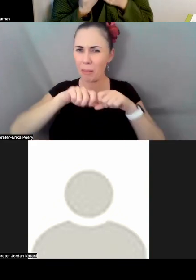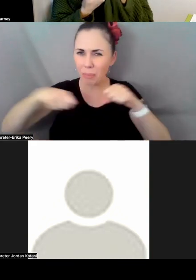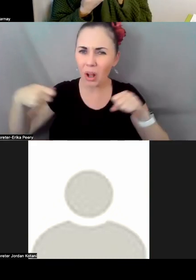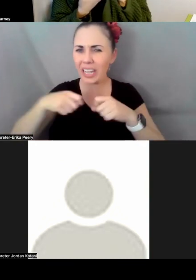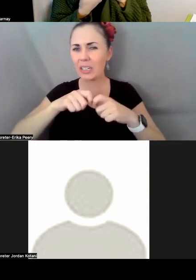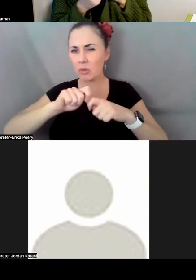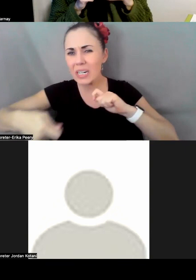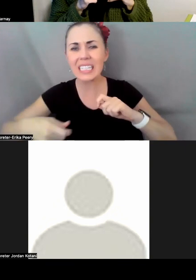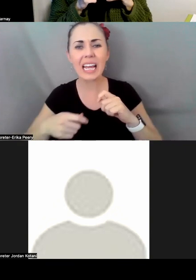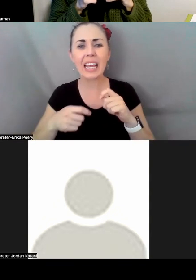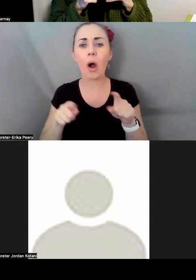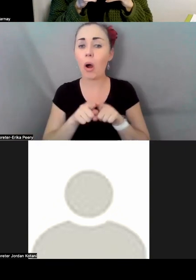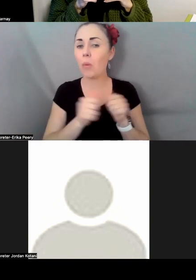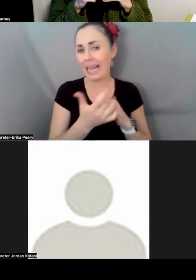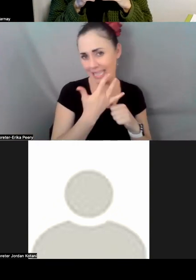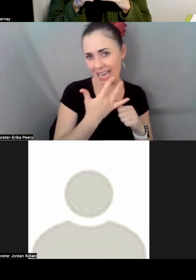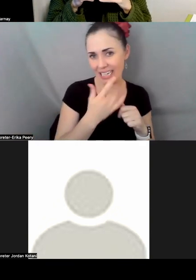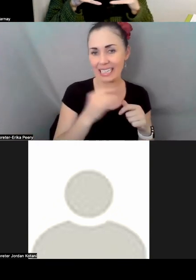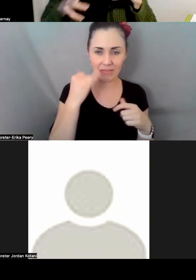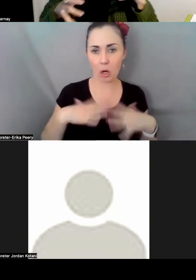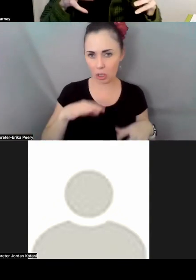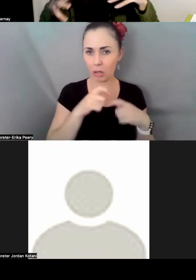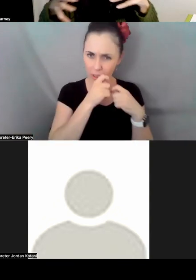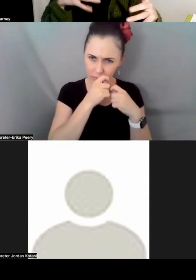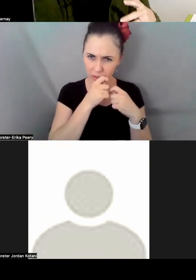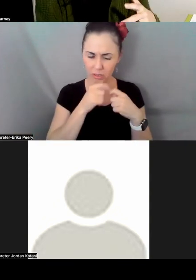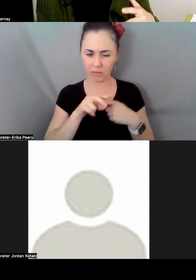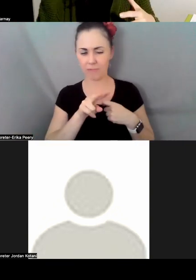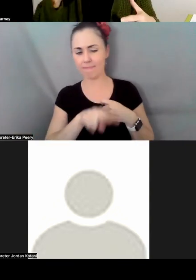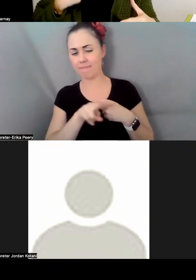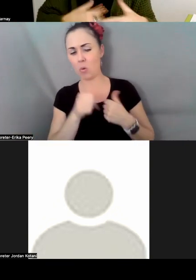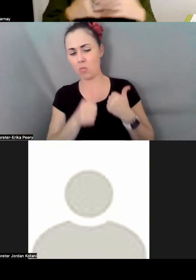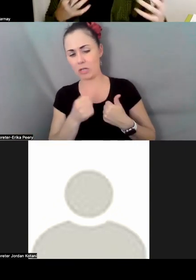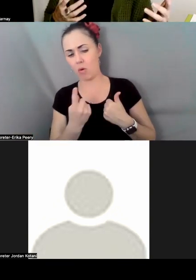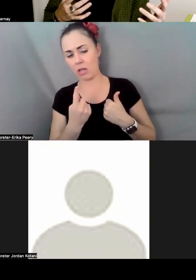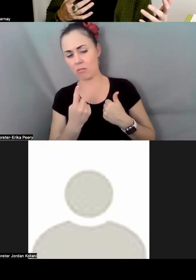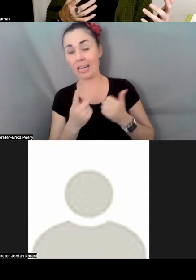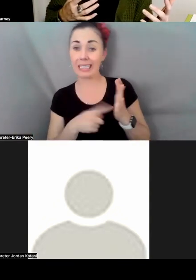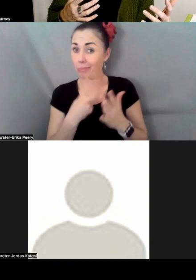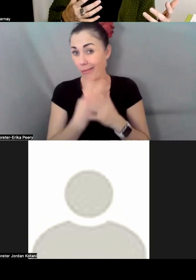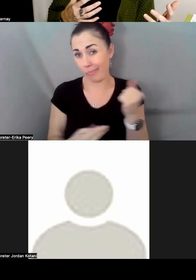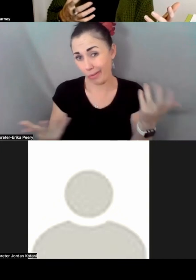taste as well. Kind of got to figure out which one we're working with. Sometimes it's both. Takes a